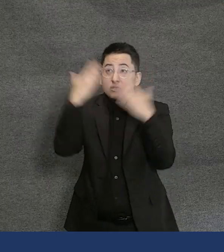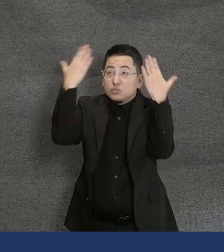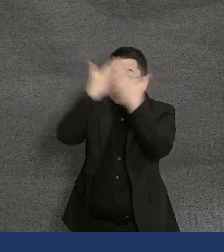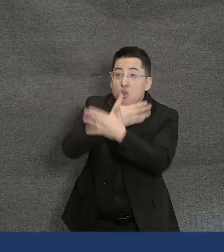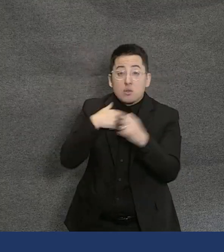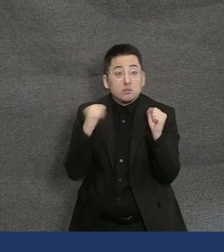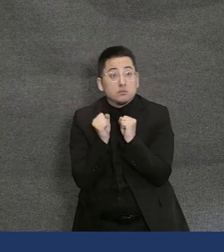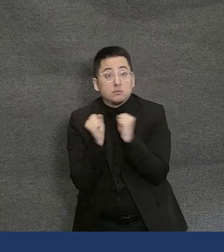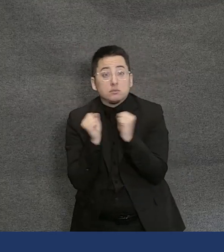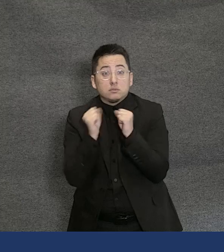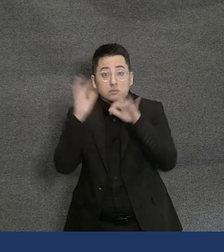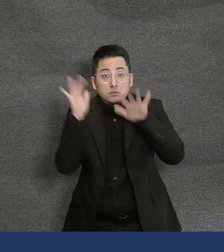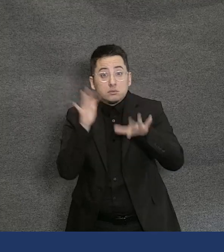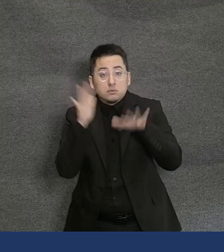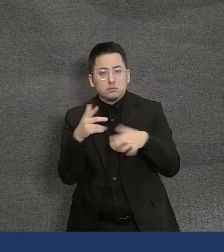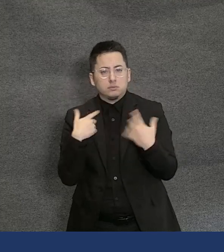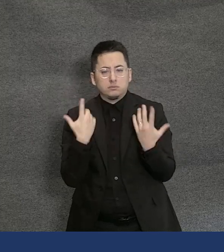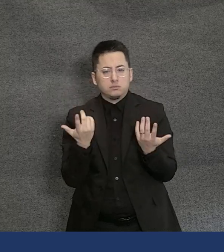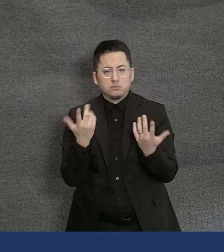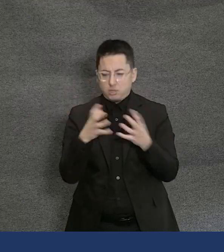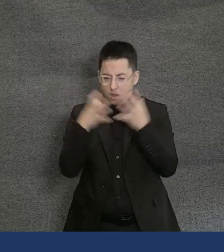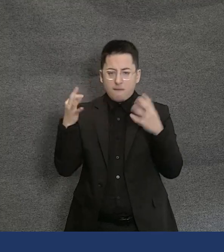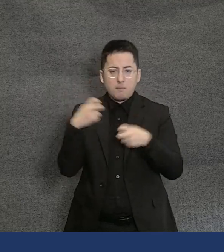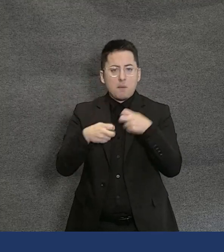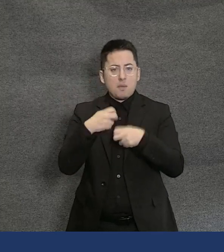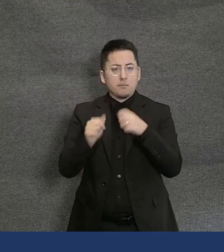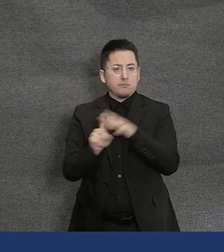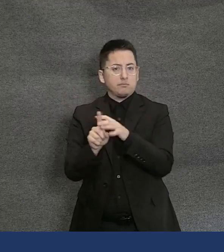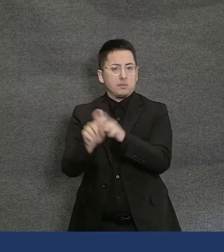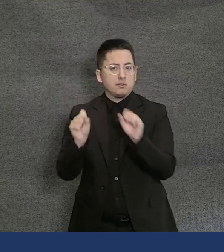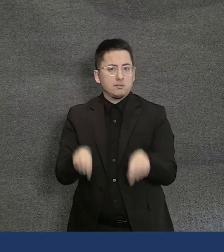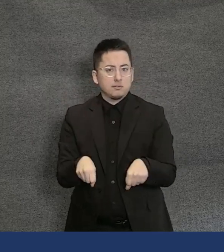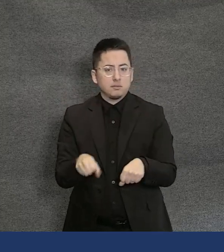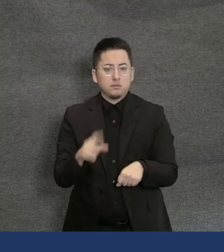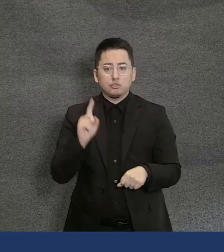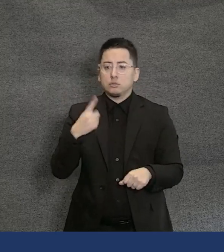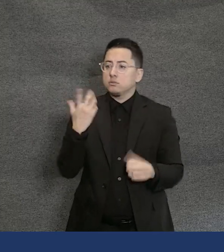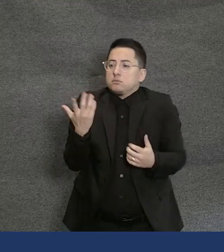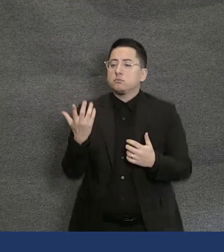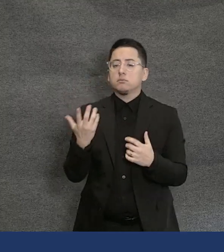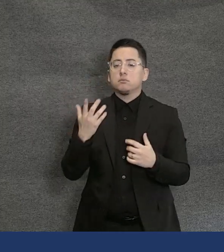So I think it's not just about making sure people can go where